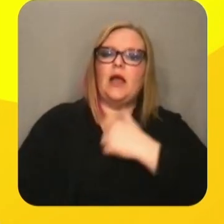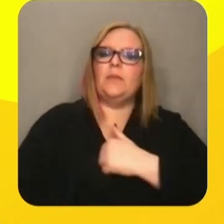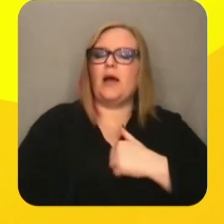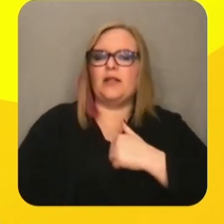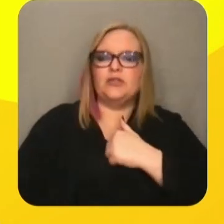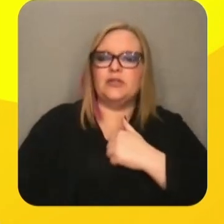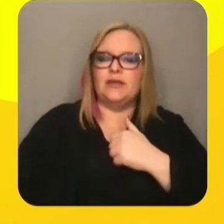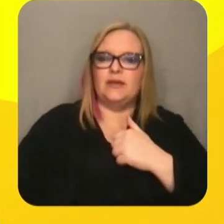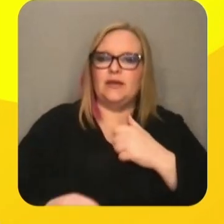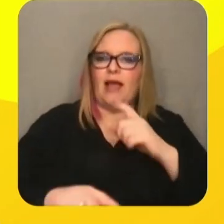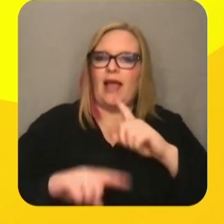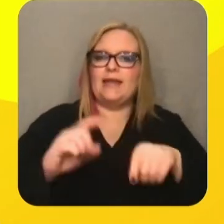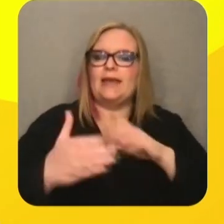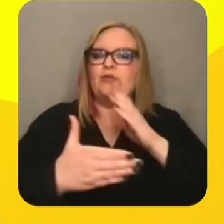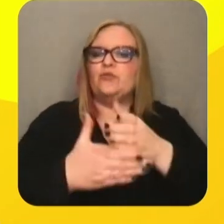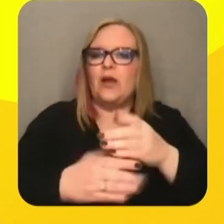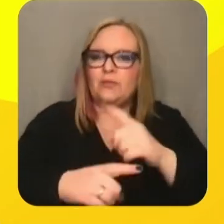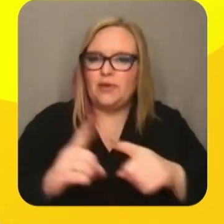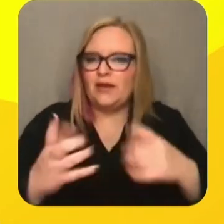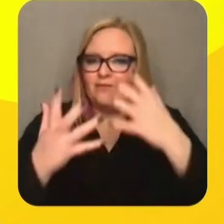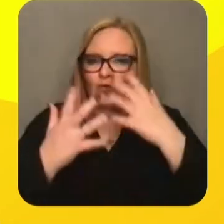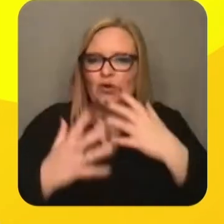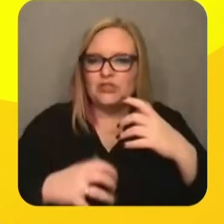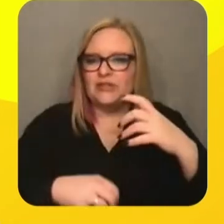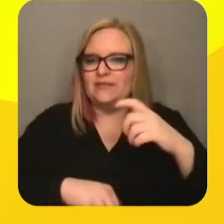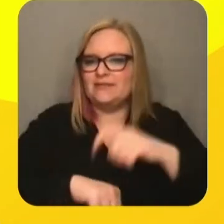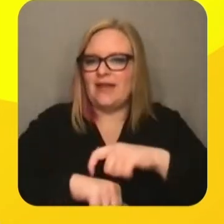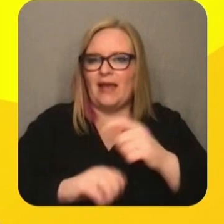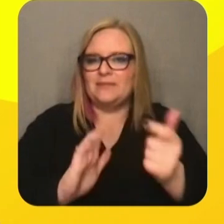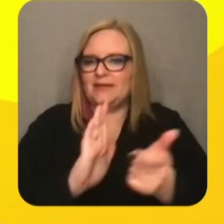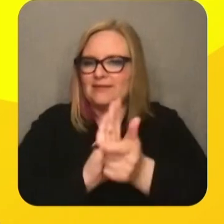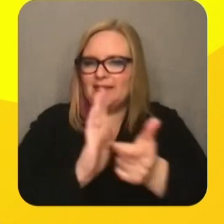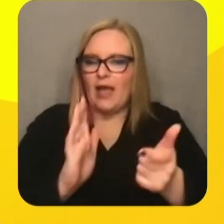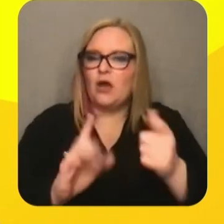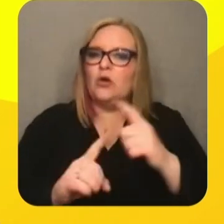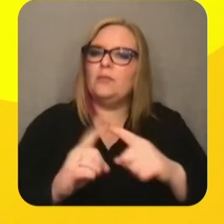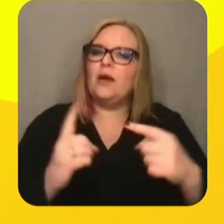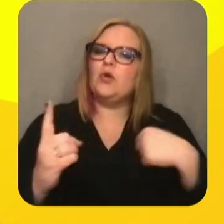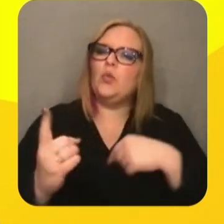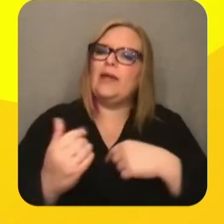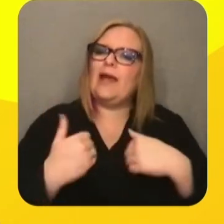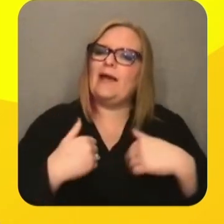I'd love to, but unfortunately, time doesn't allow me to. So, we've got about three and a half minutes, one minute each.